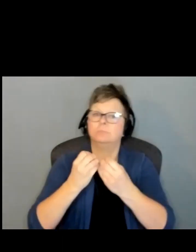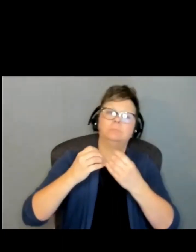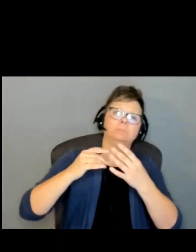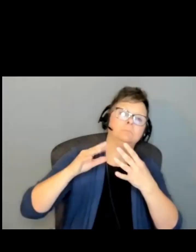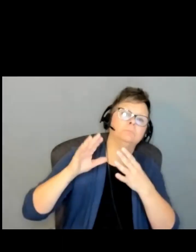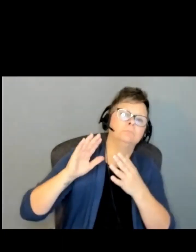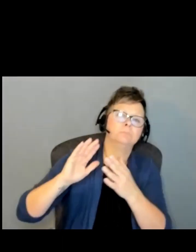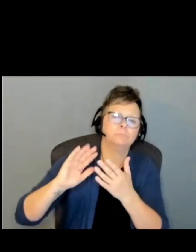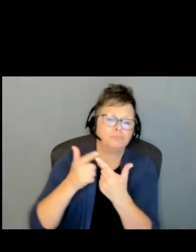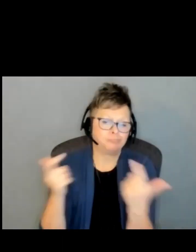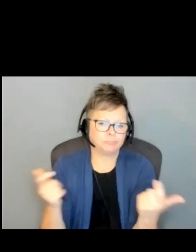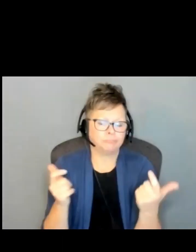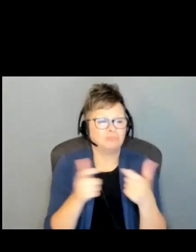smaller institutions, it doesn’t really matter.